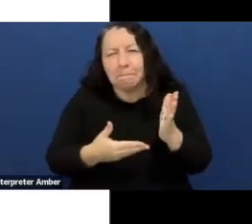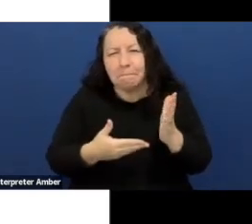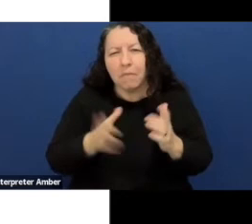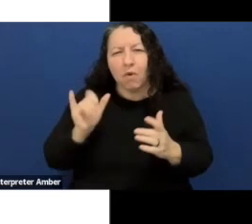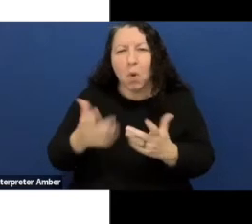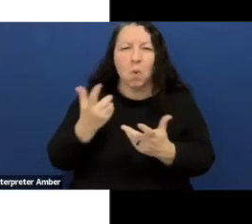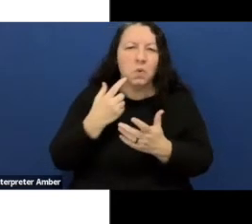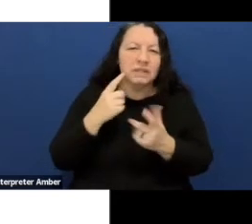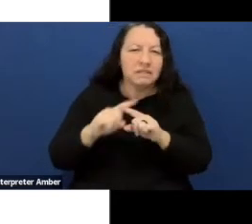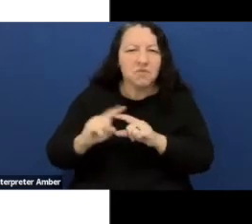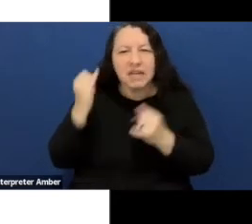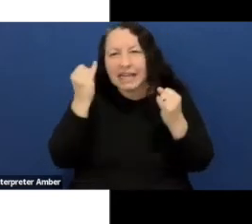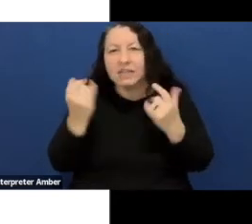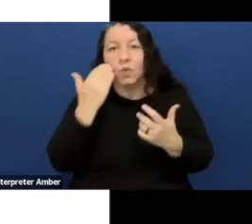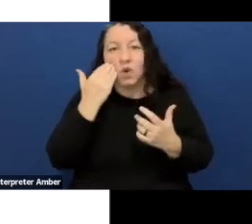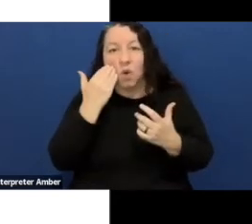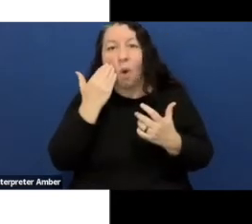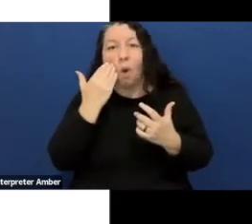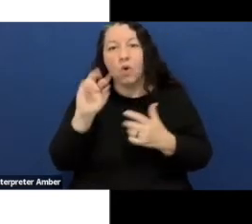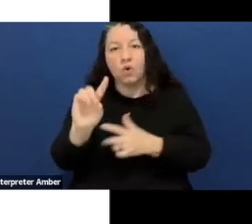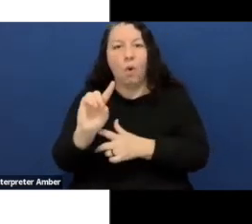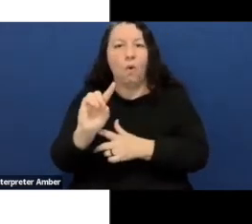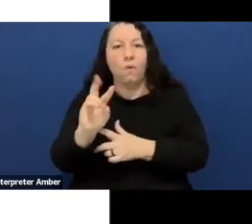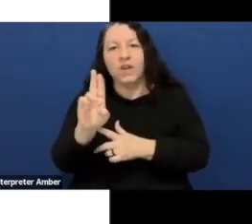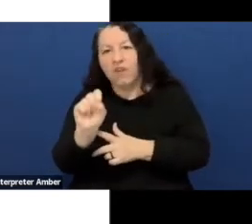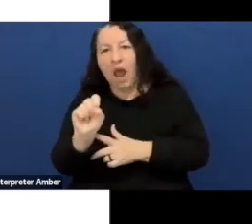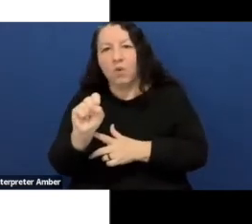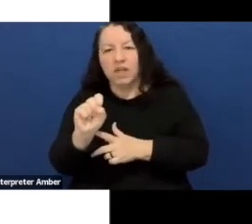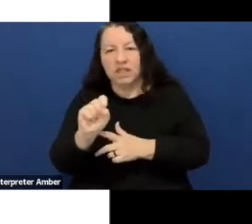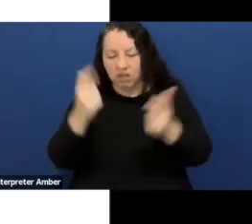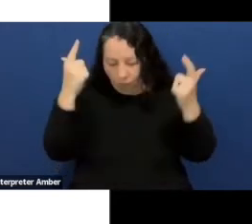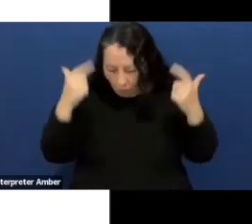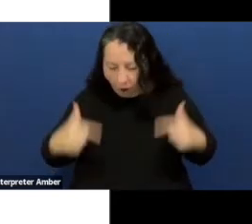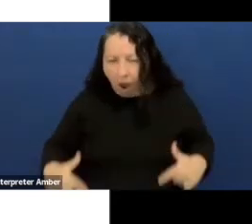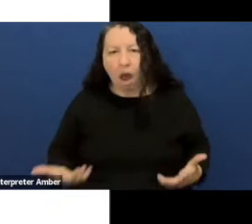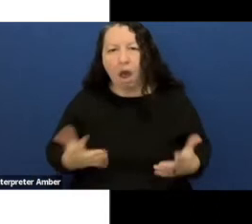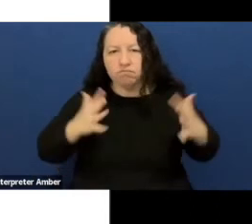are a lot of ideas out there. This slide shows what some of those ideas are. So we know that